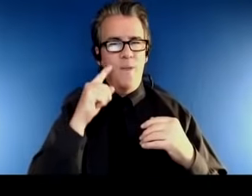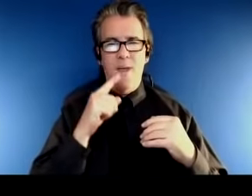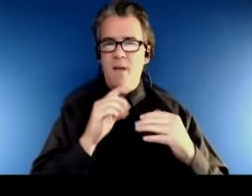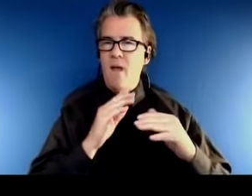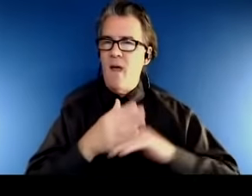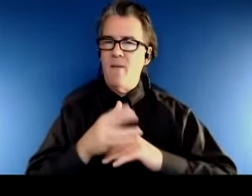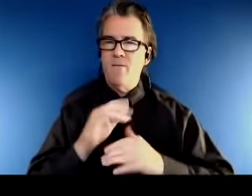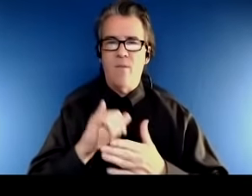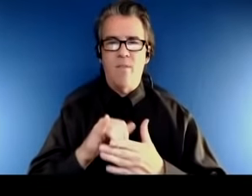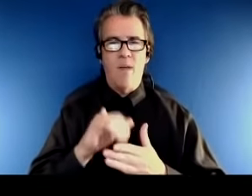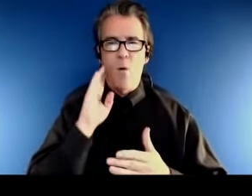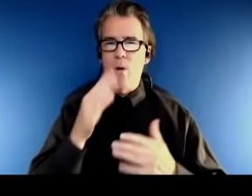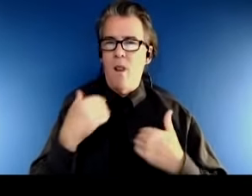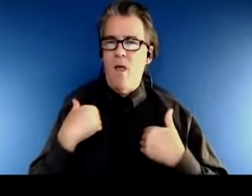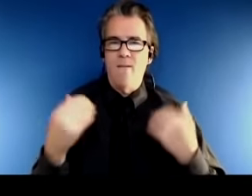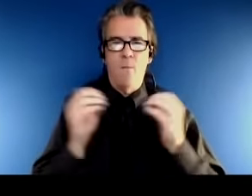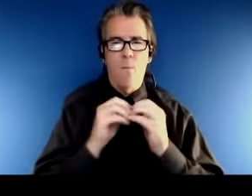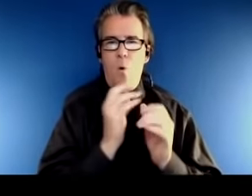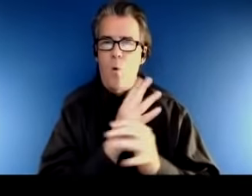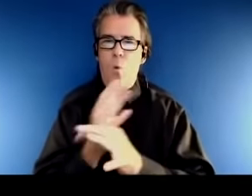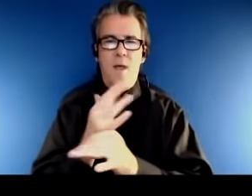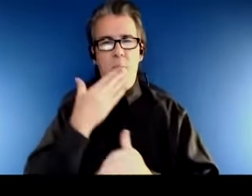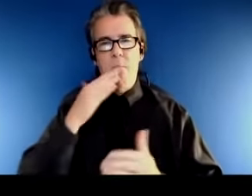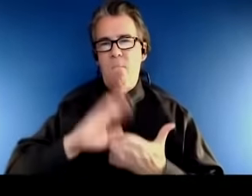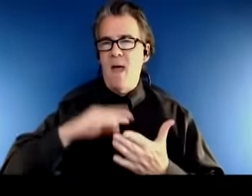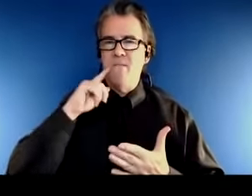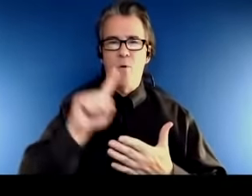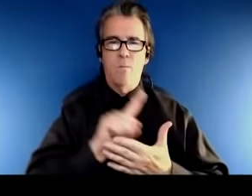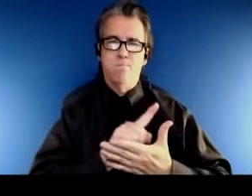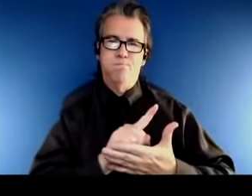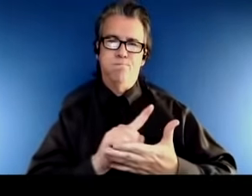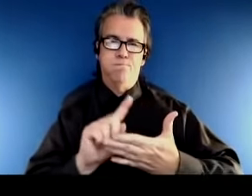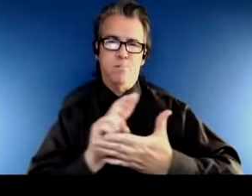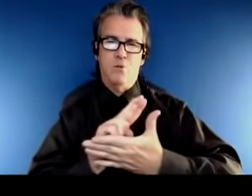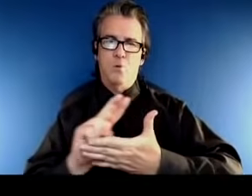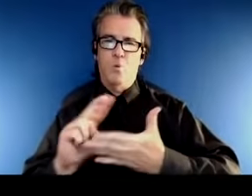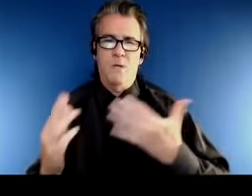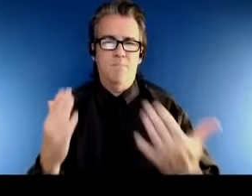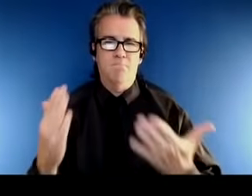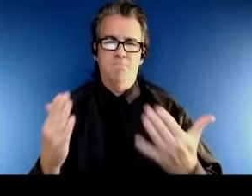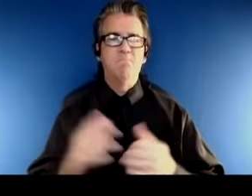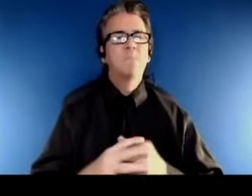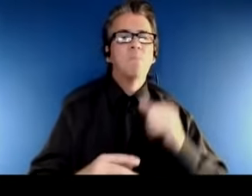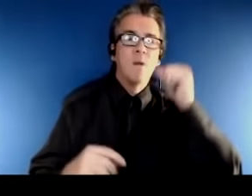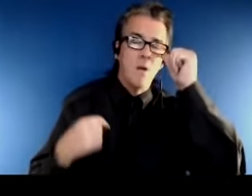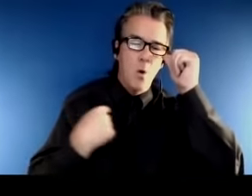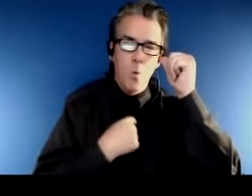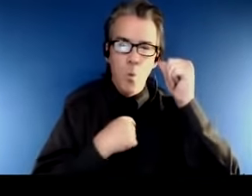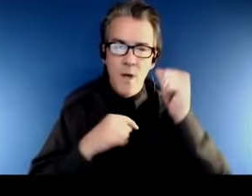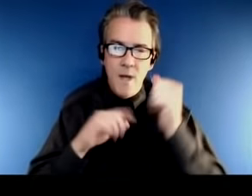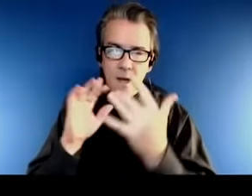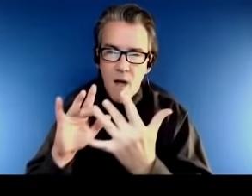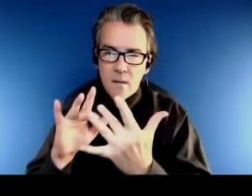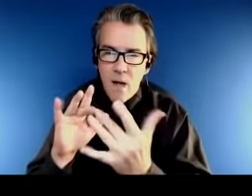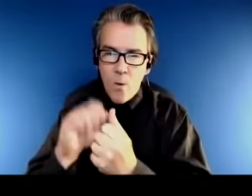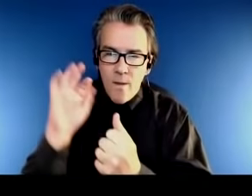which put in layperson's terms, it allows us to get extremely precise.